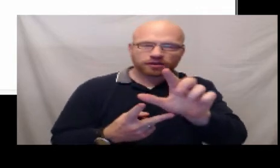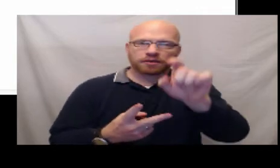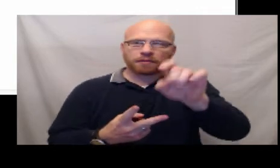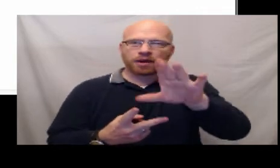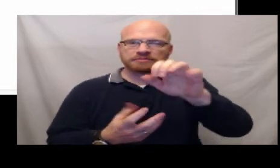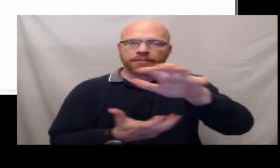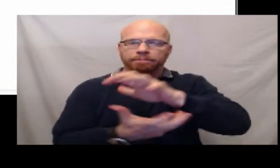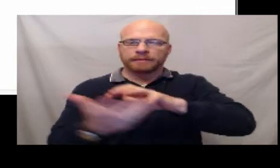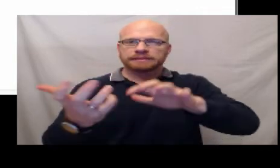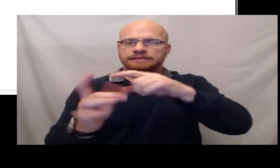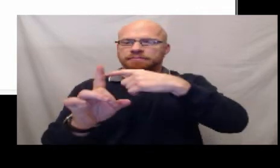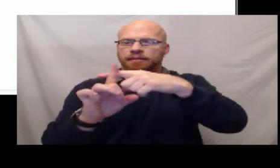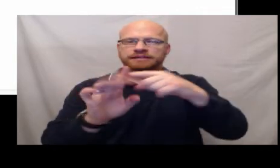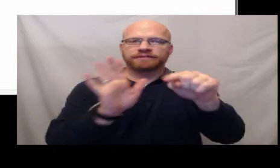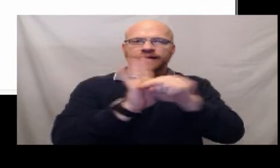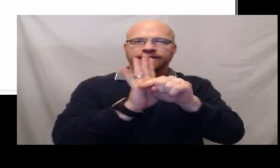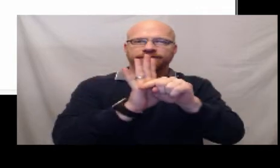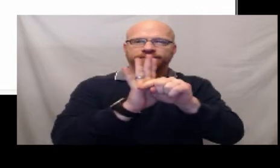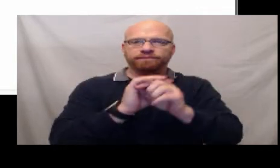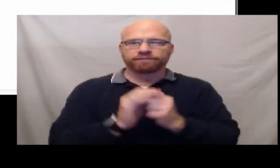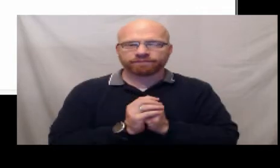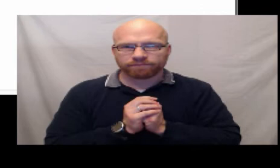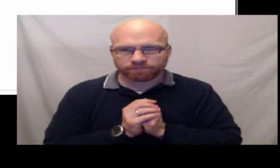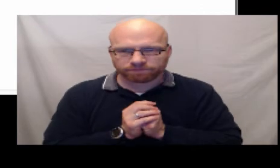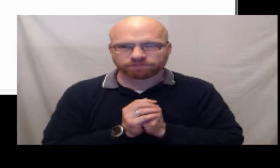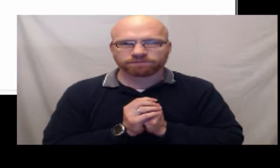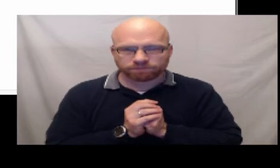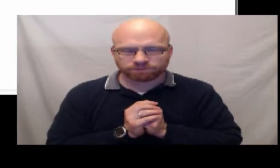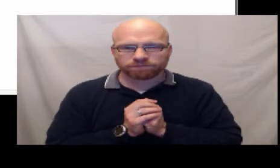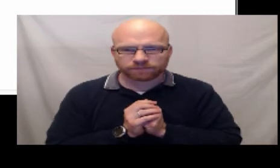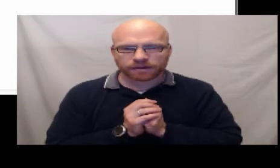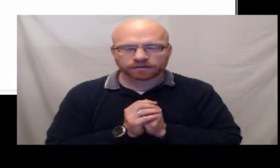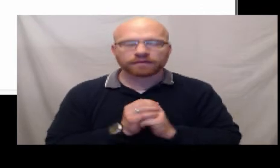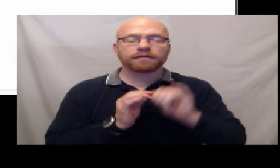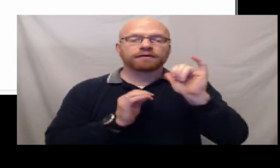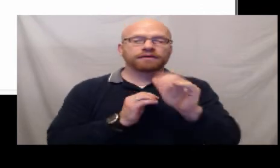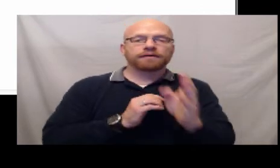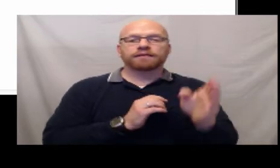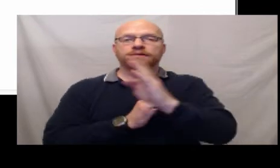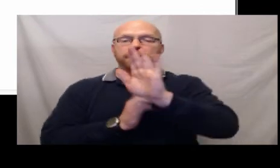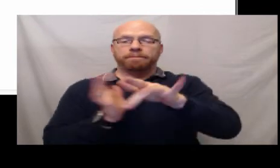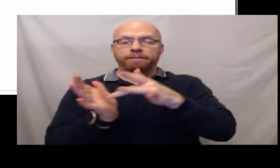two and three must be a mix sign - one positive, one negative to make negative six.